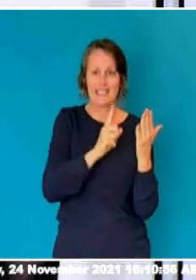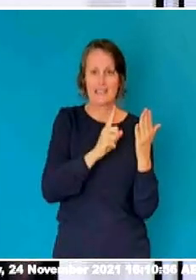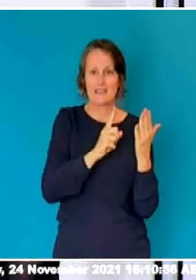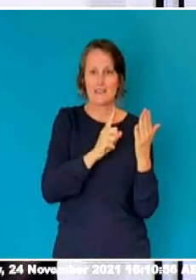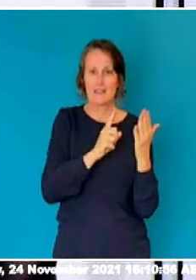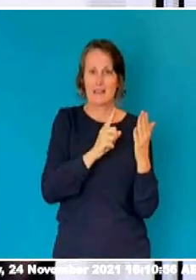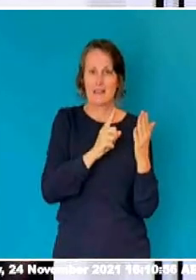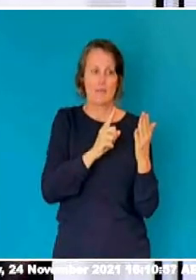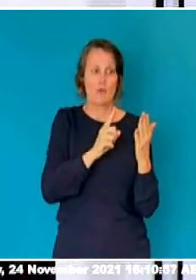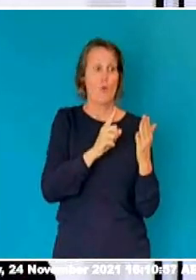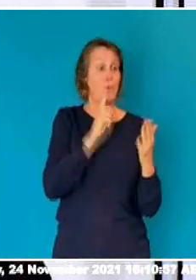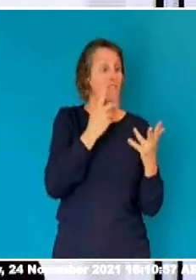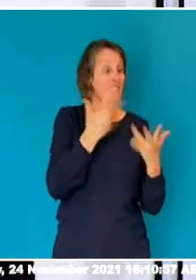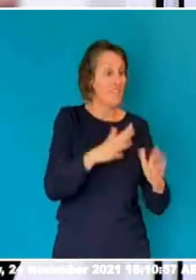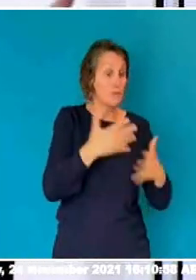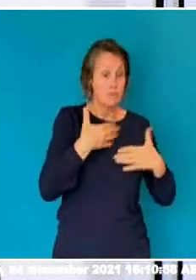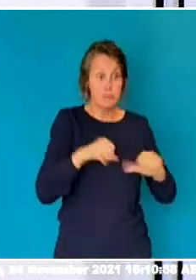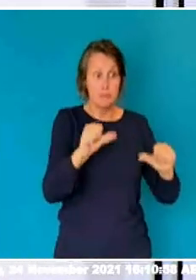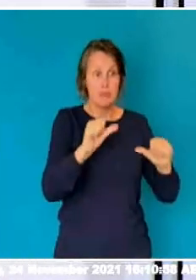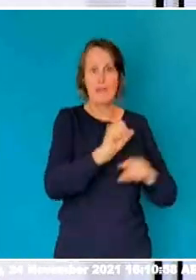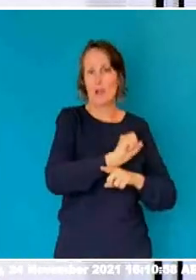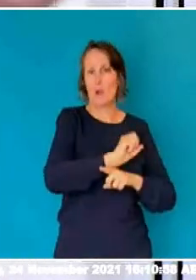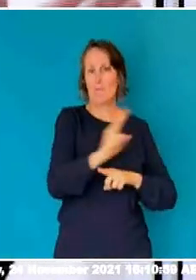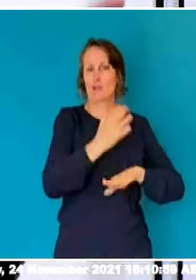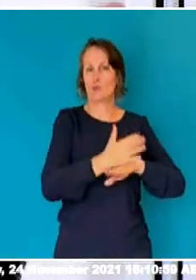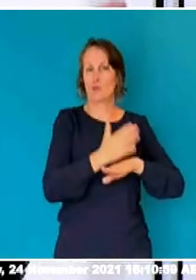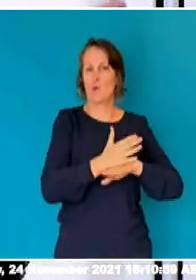duties. So that's somebody who has gotten completely back to work?